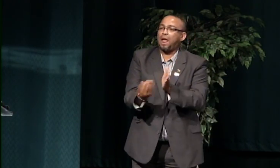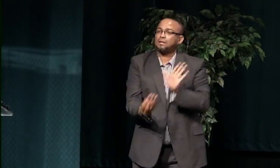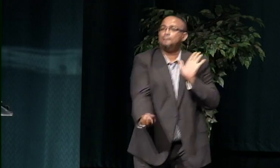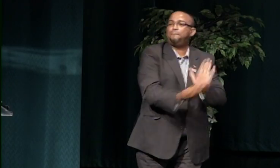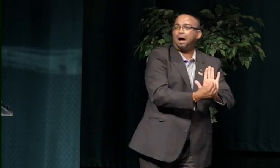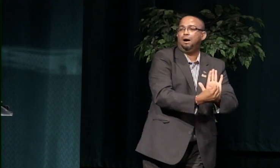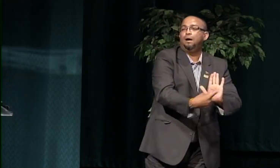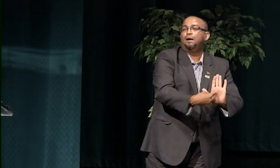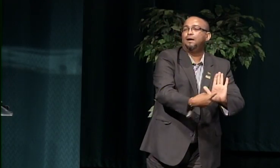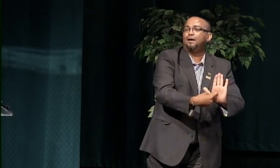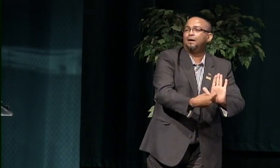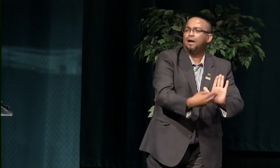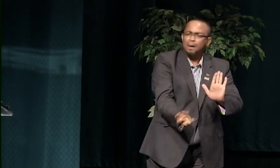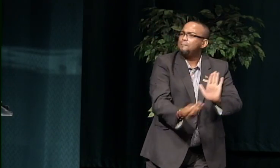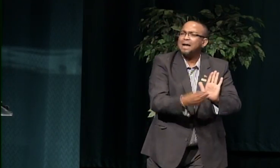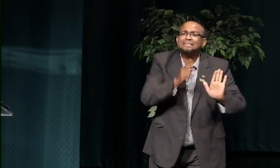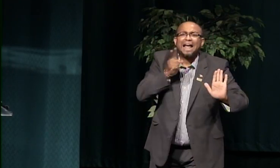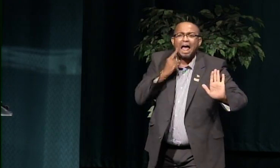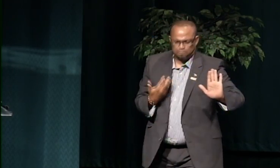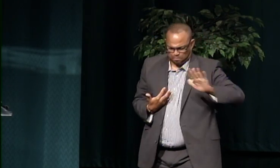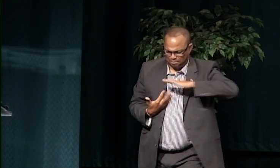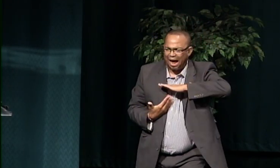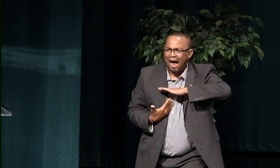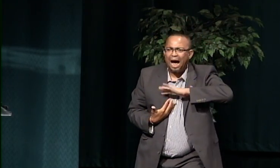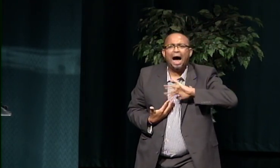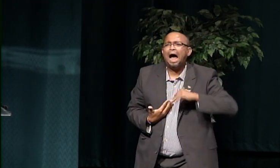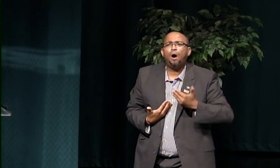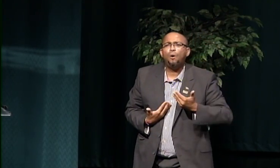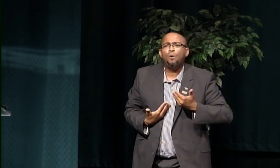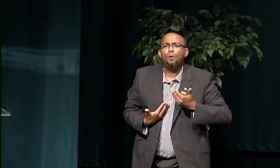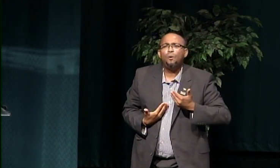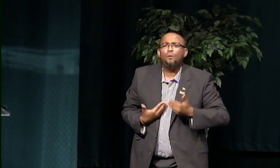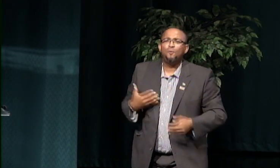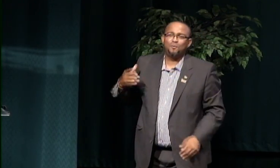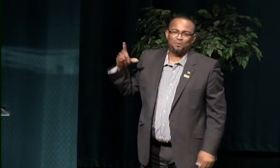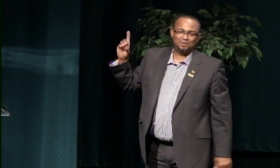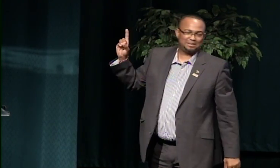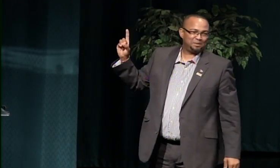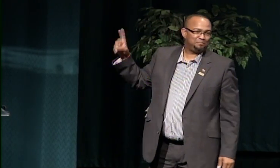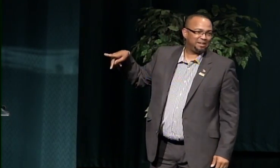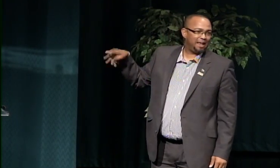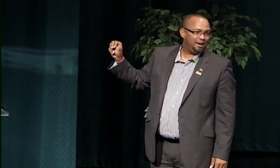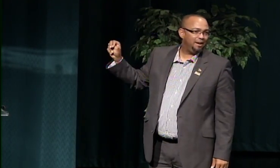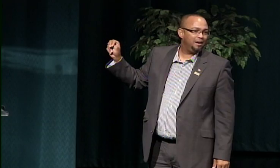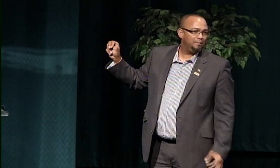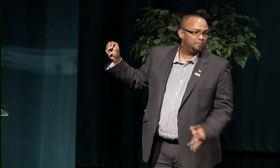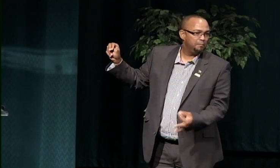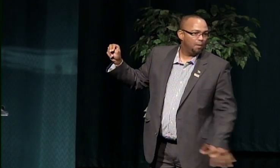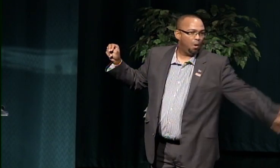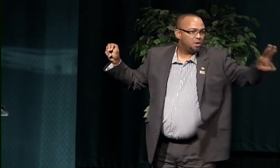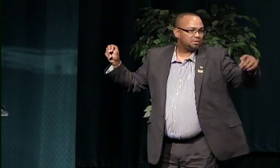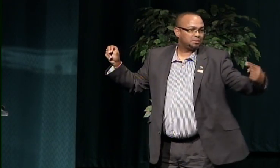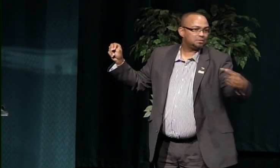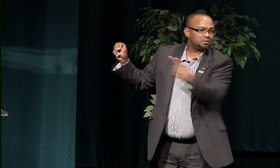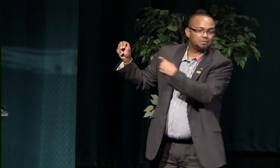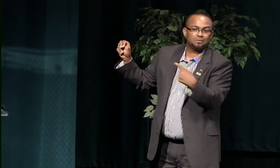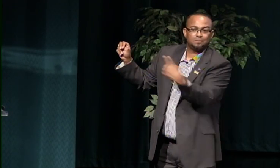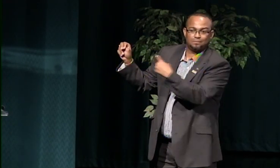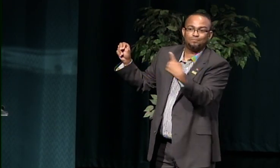And now in South Africa it is recognized that we use South African sign language.